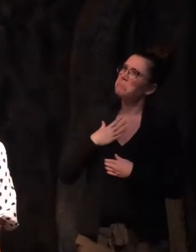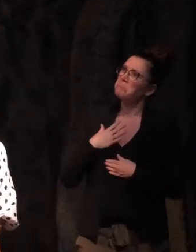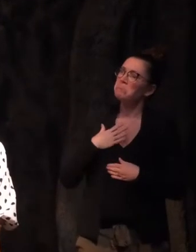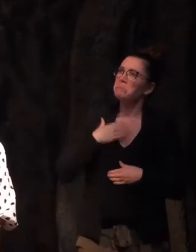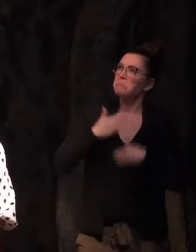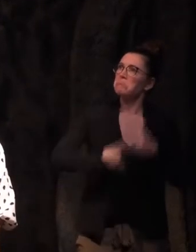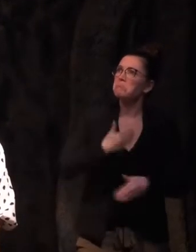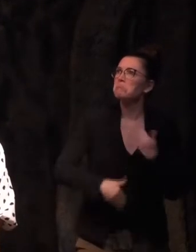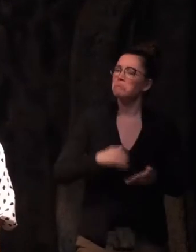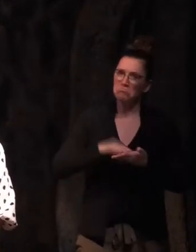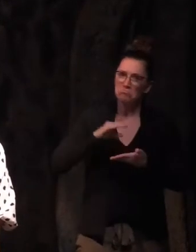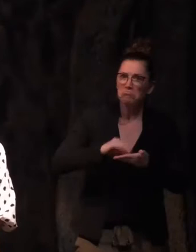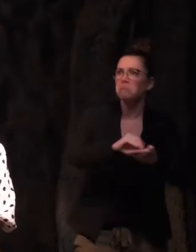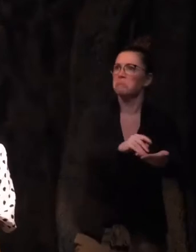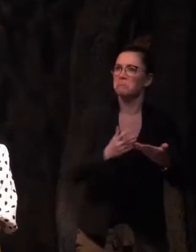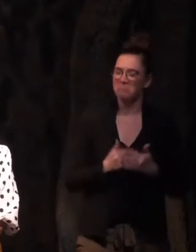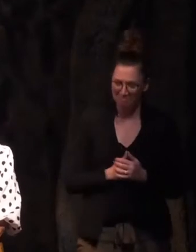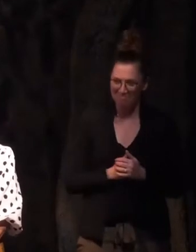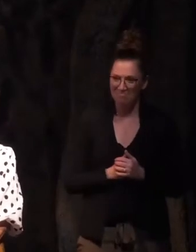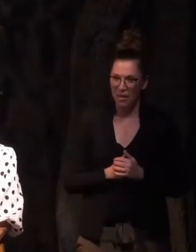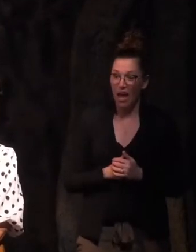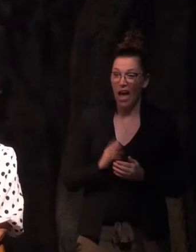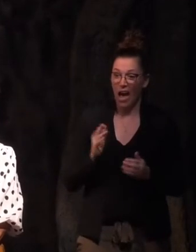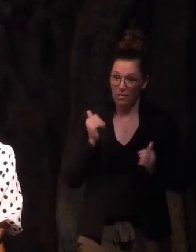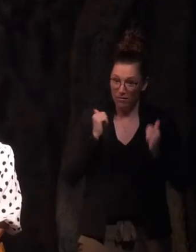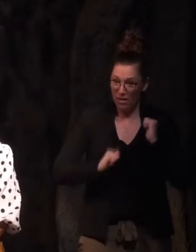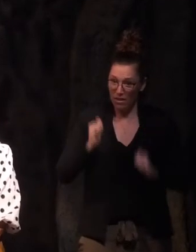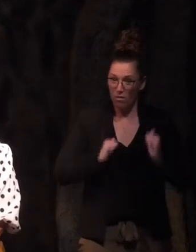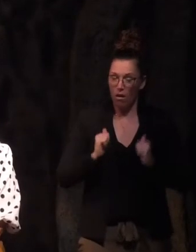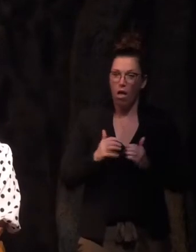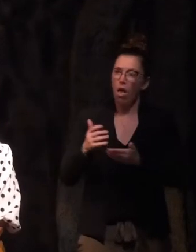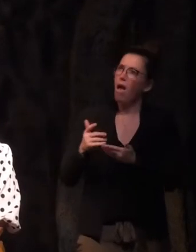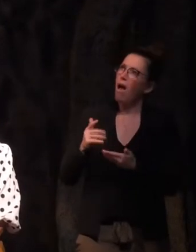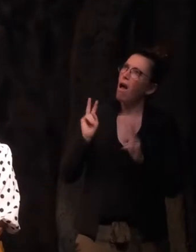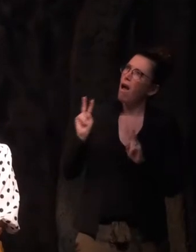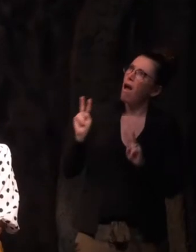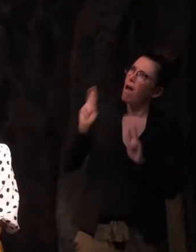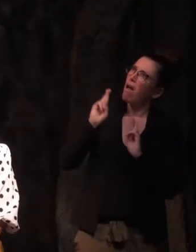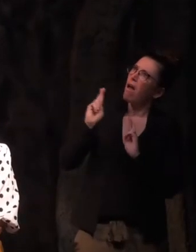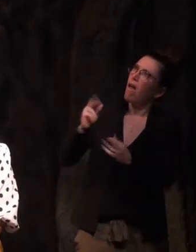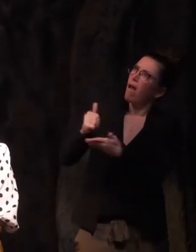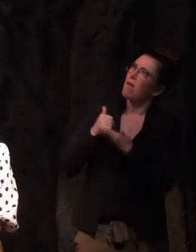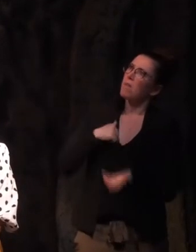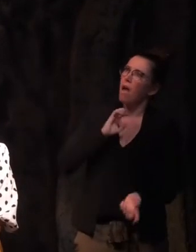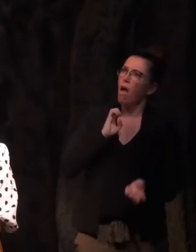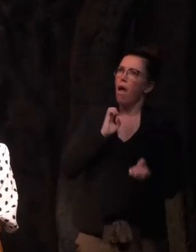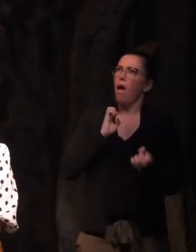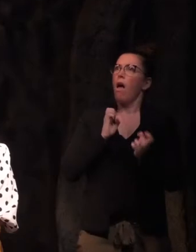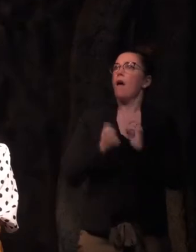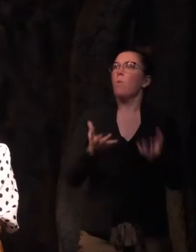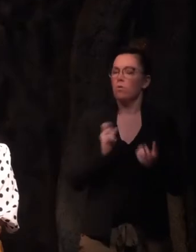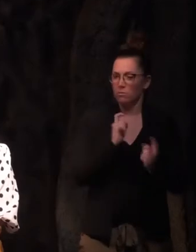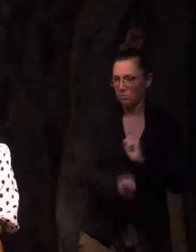fed the work and vice versa. I don't have to go into detail about his career achievements. You can see that for yourself on the app.